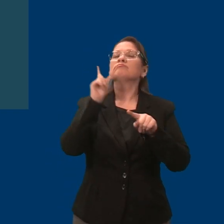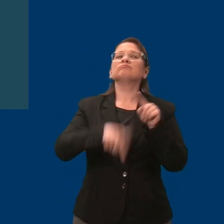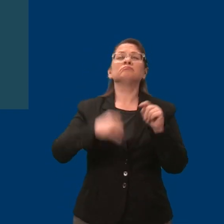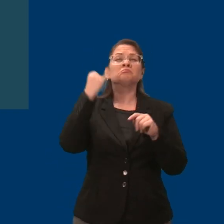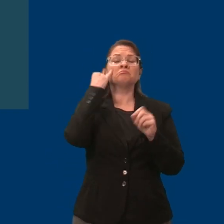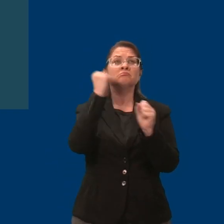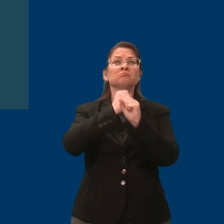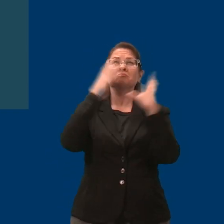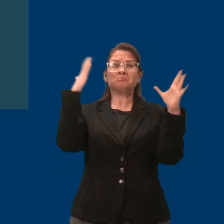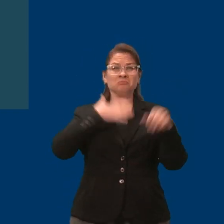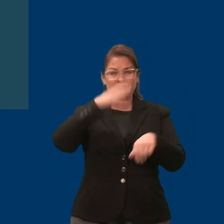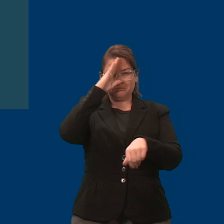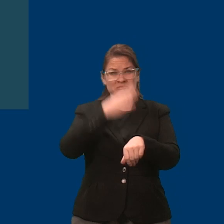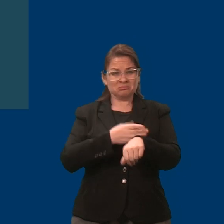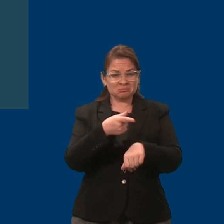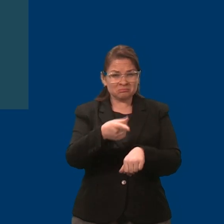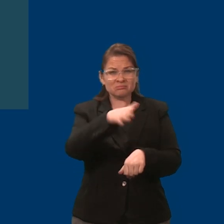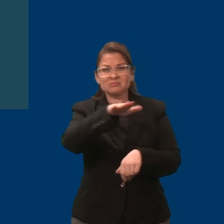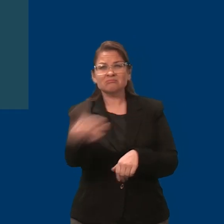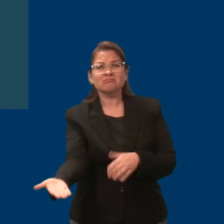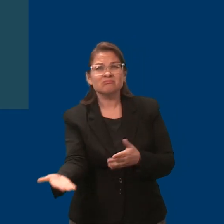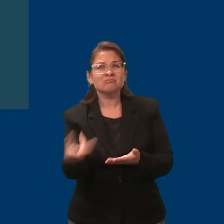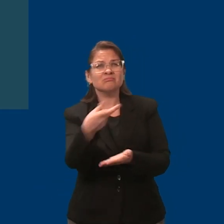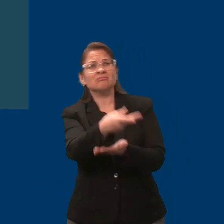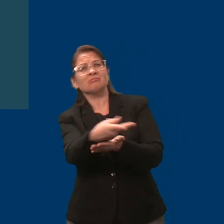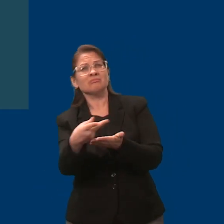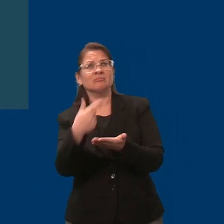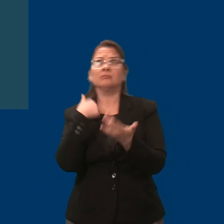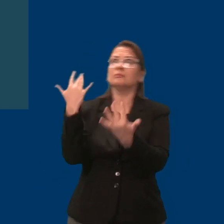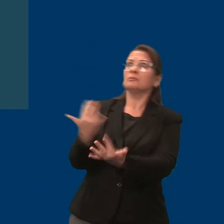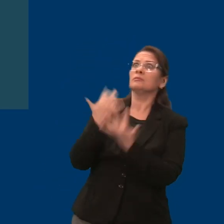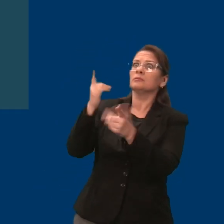because I was waiting on a piece of paper recommended by another doctor